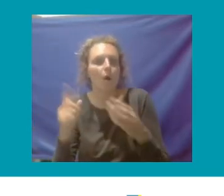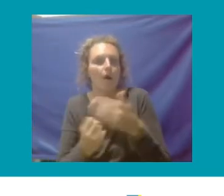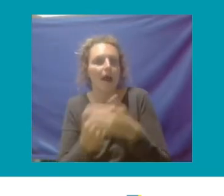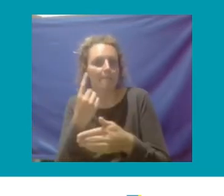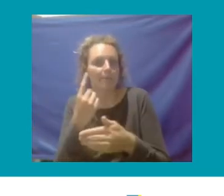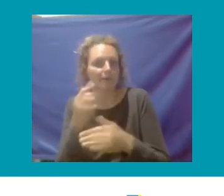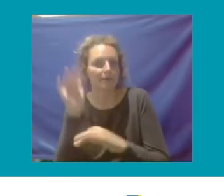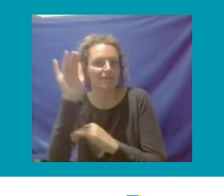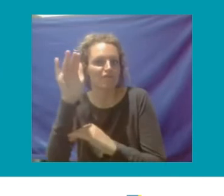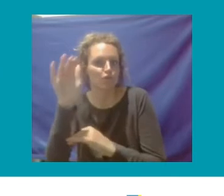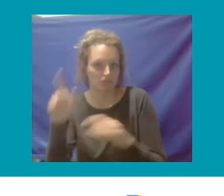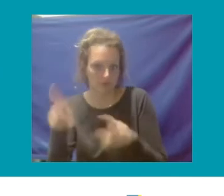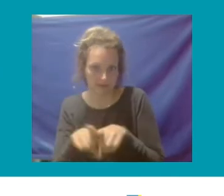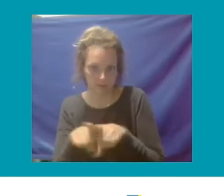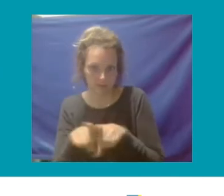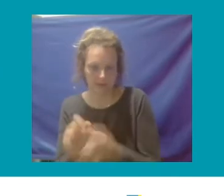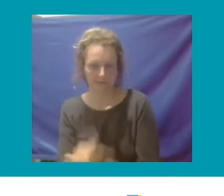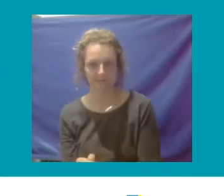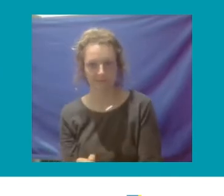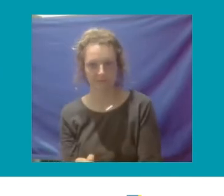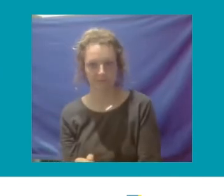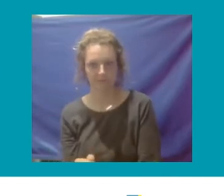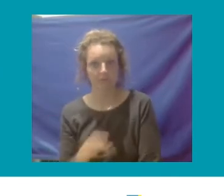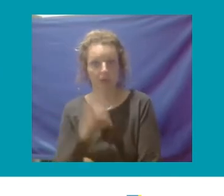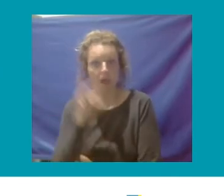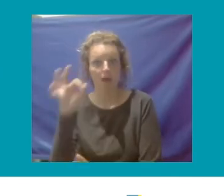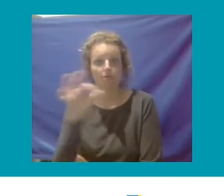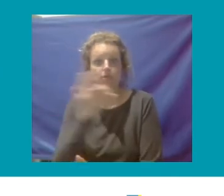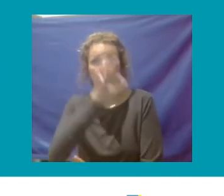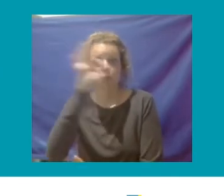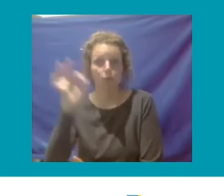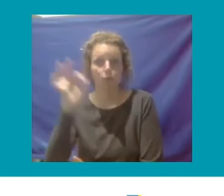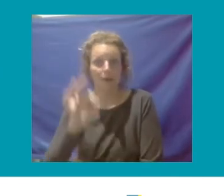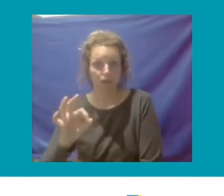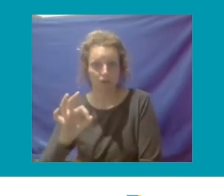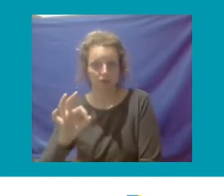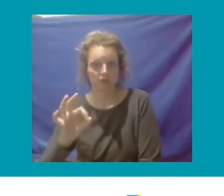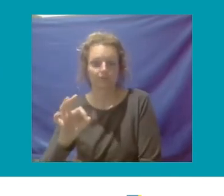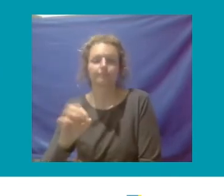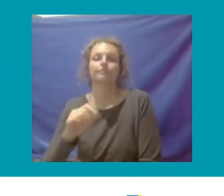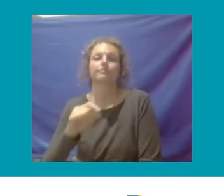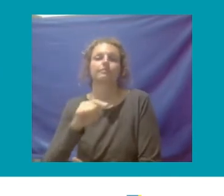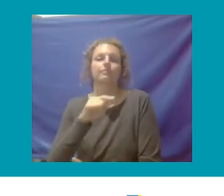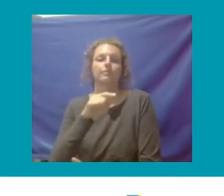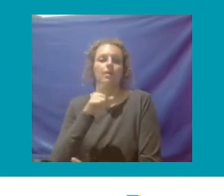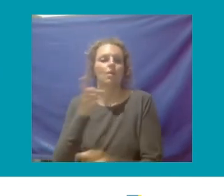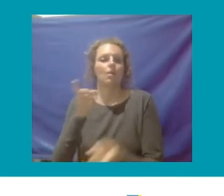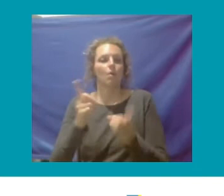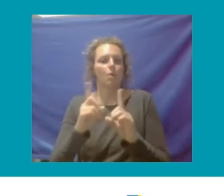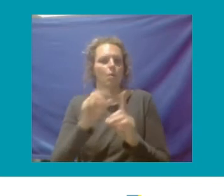so I'm going to ask it to you as well. What's your dream for the career hive?